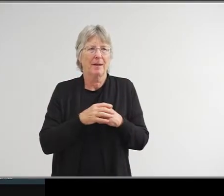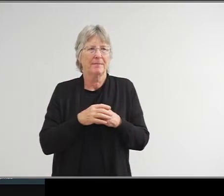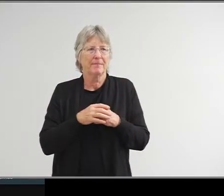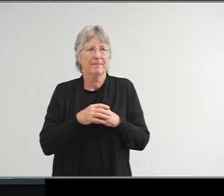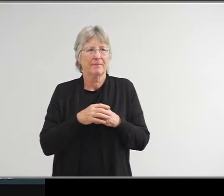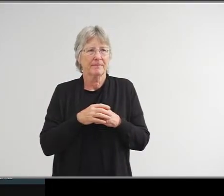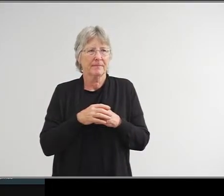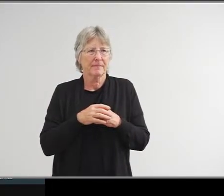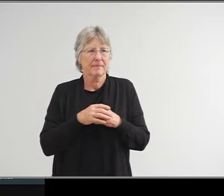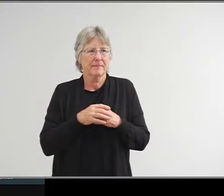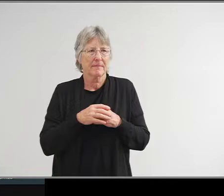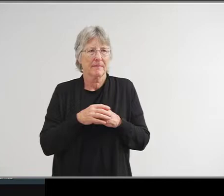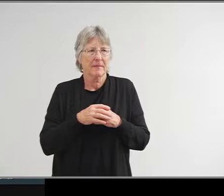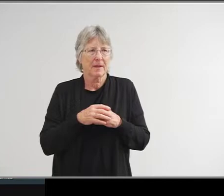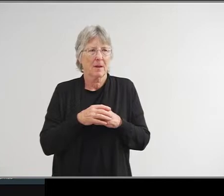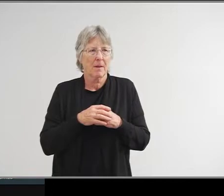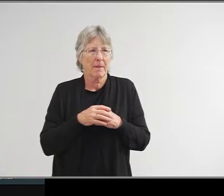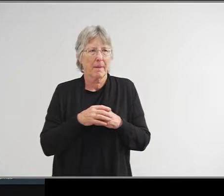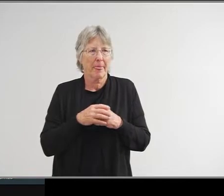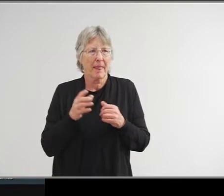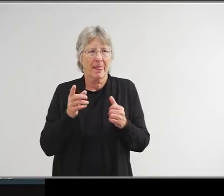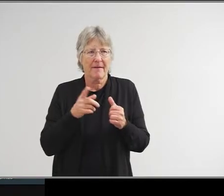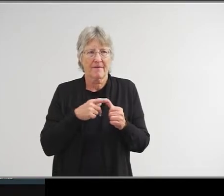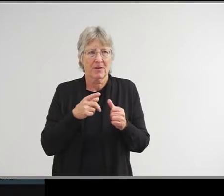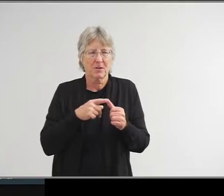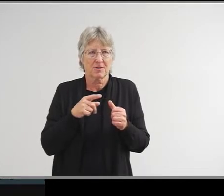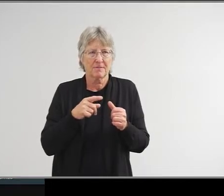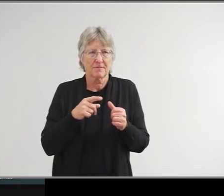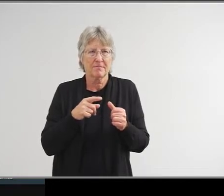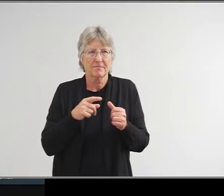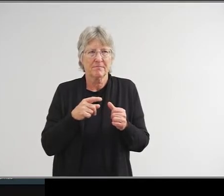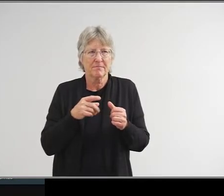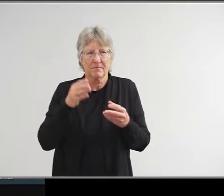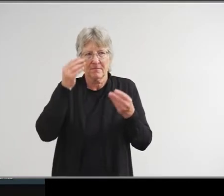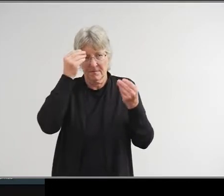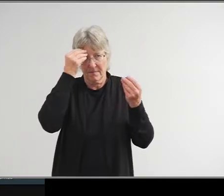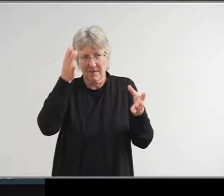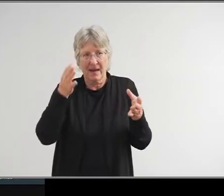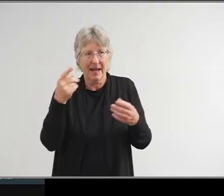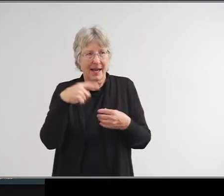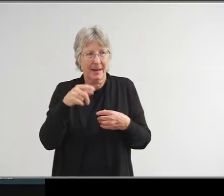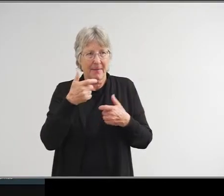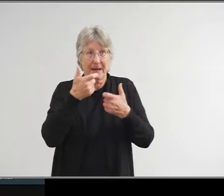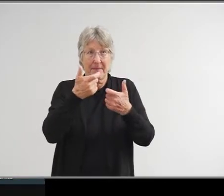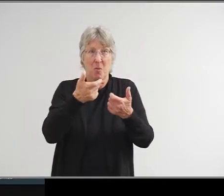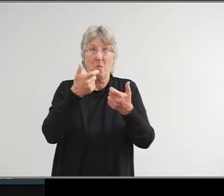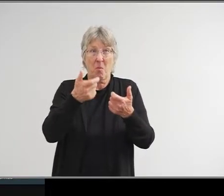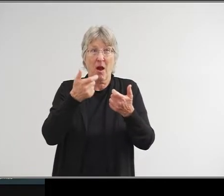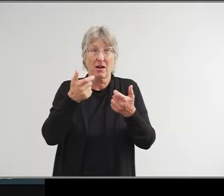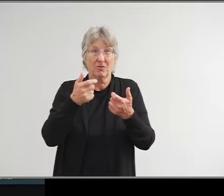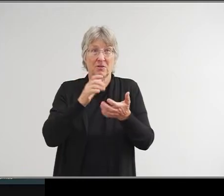I wanna preface my question first with, you know, anyone that's been watching our school board meetings